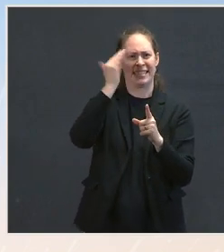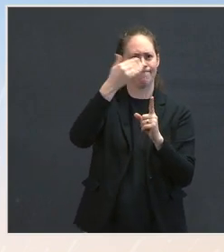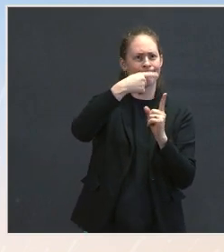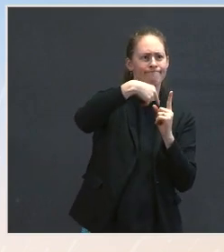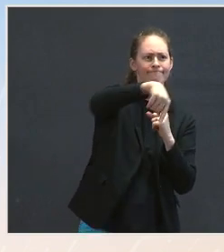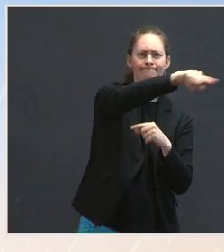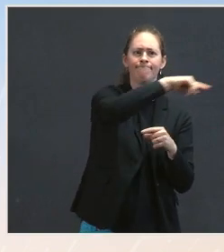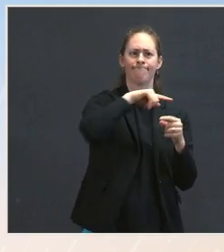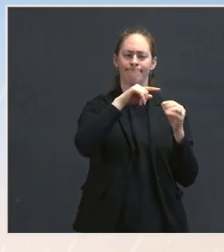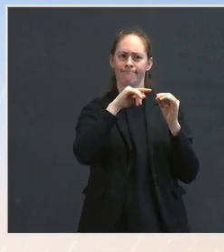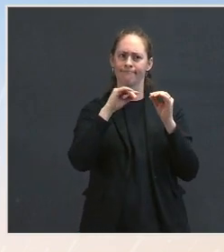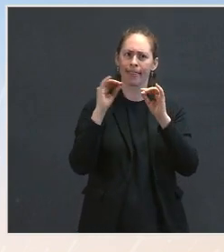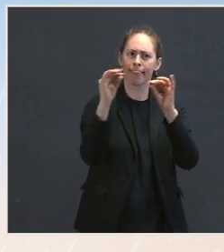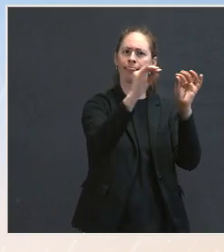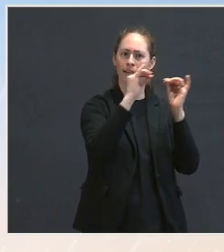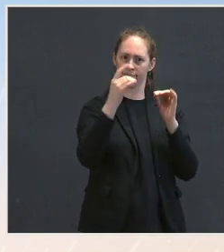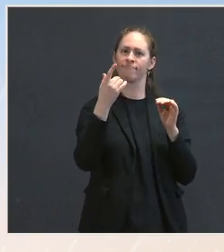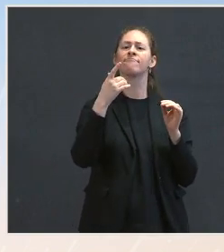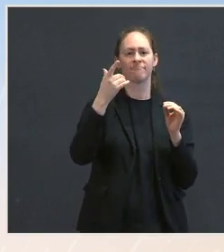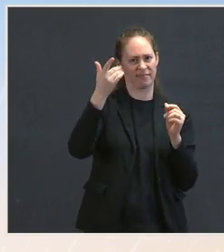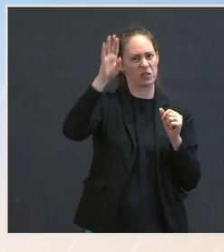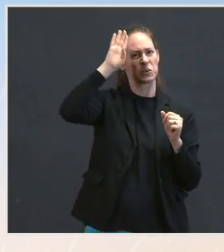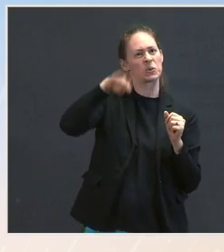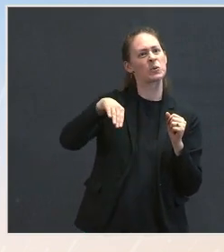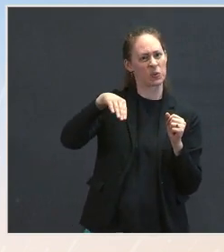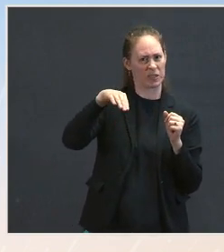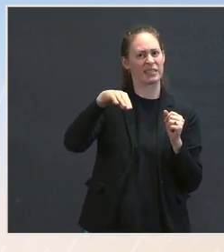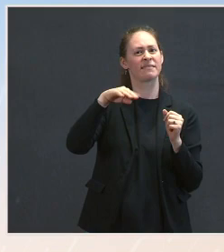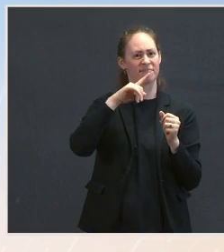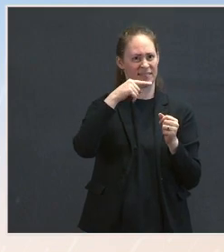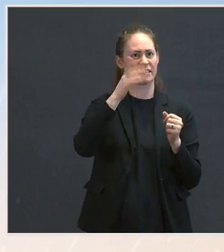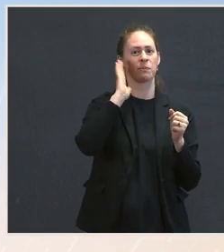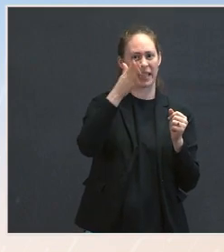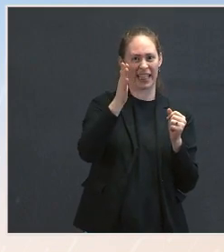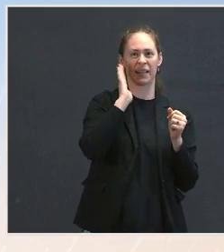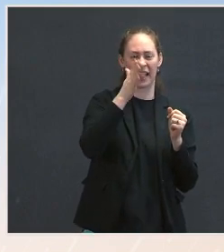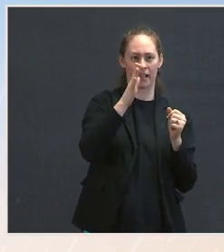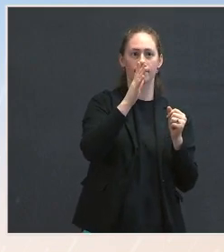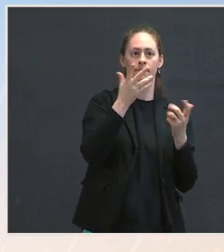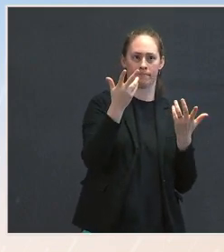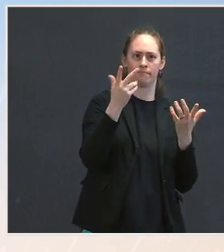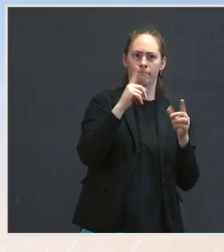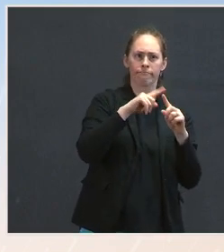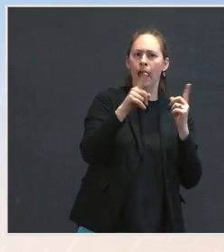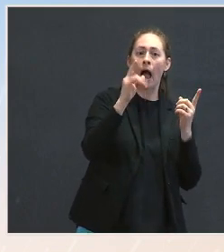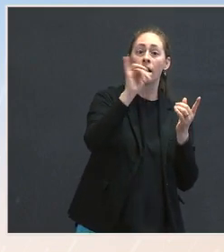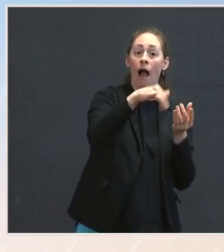that suggested things could happen. I'm curious to whether there's been any review by the Secret Service,